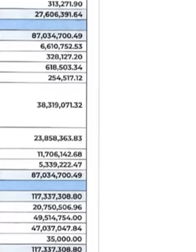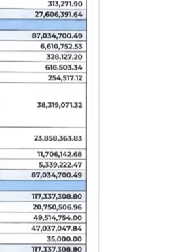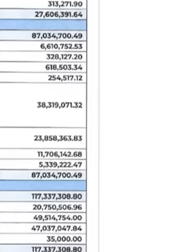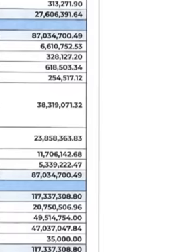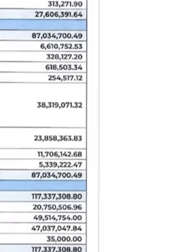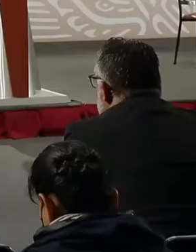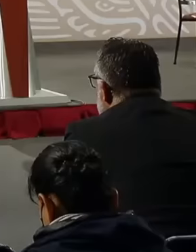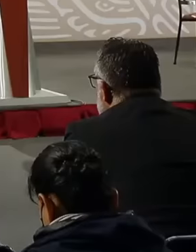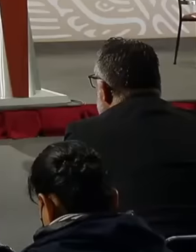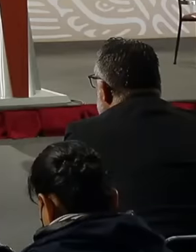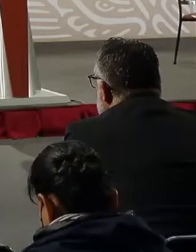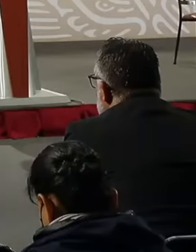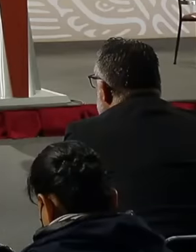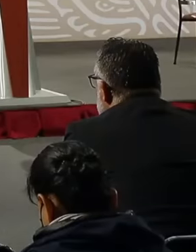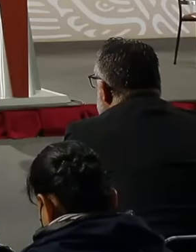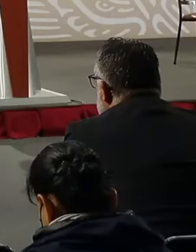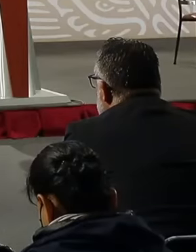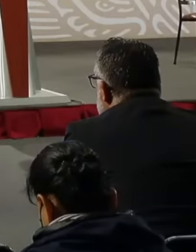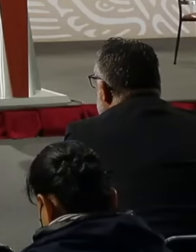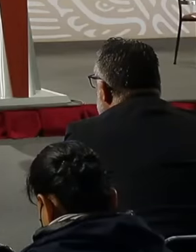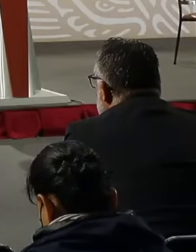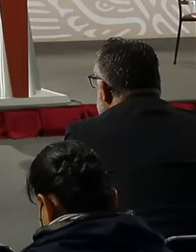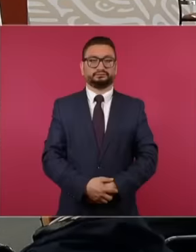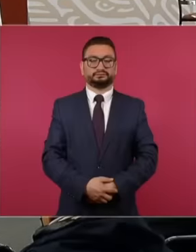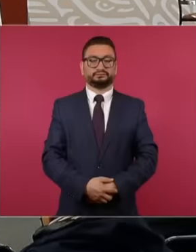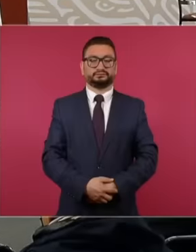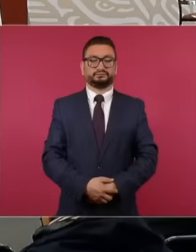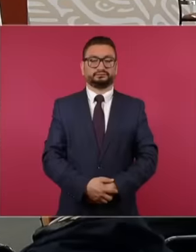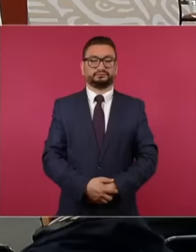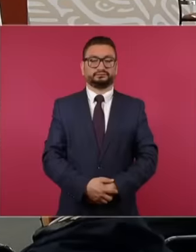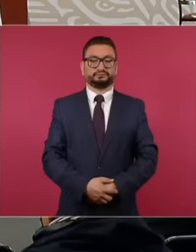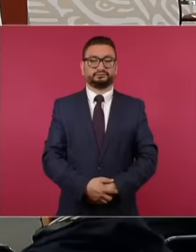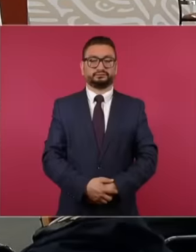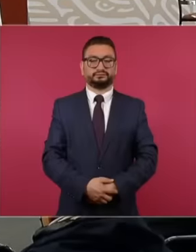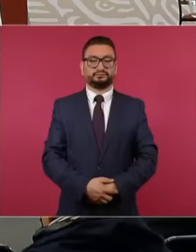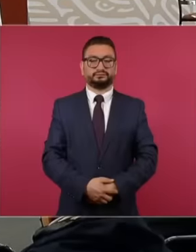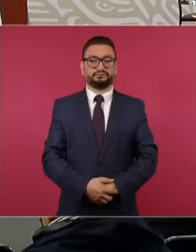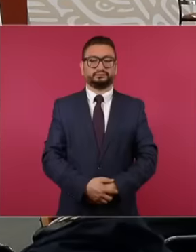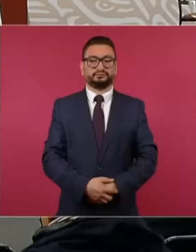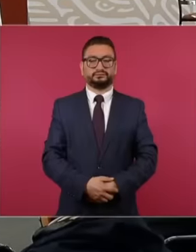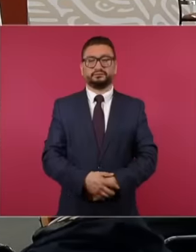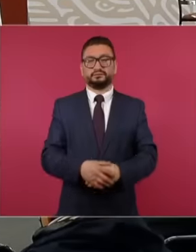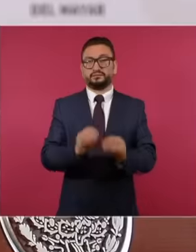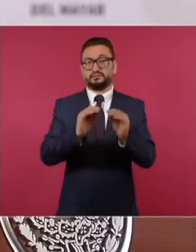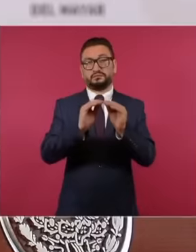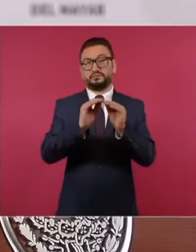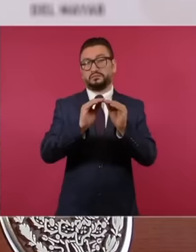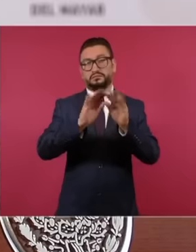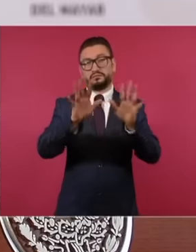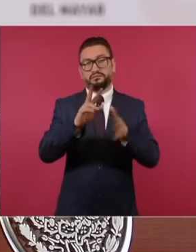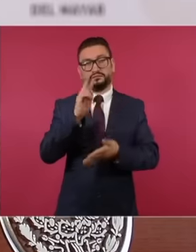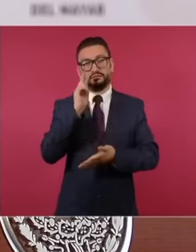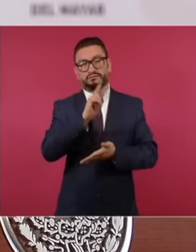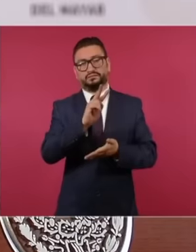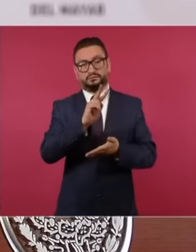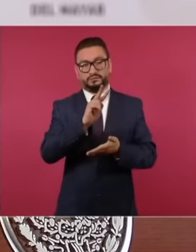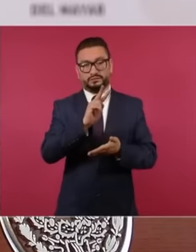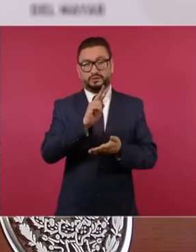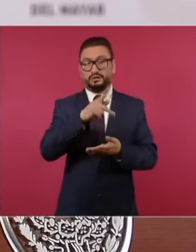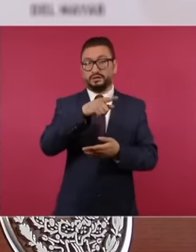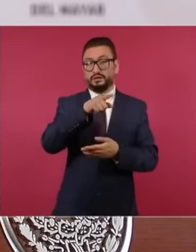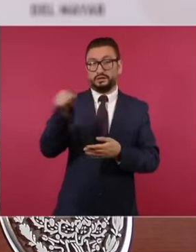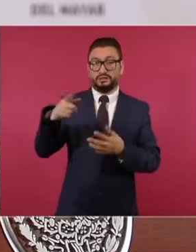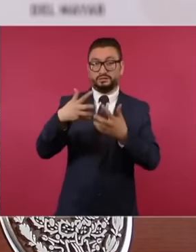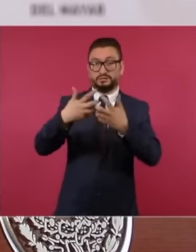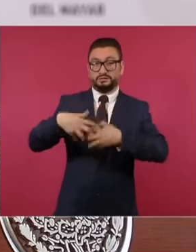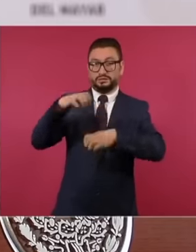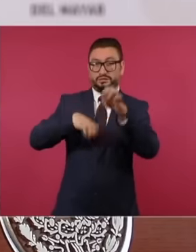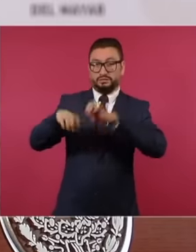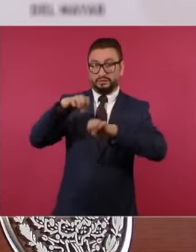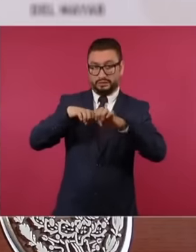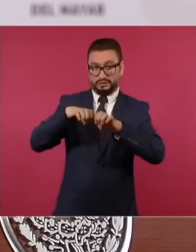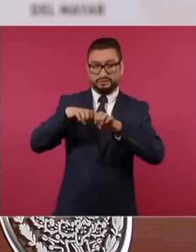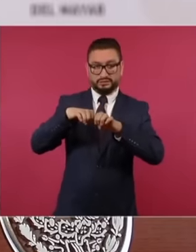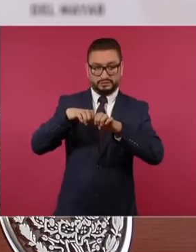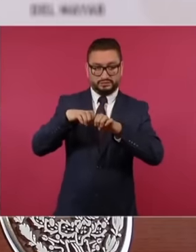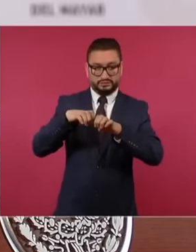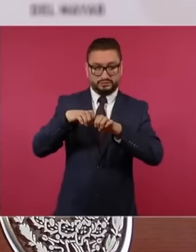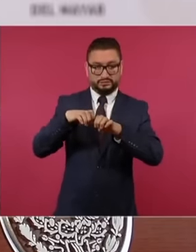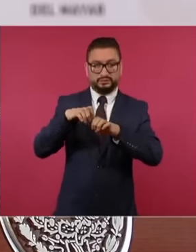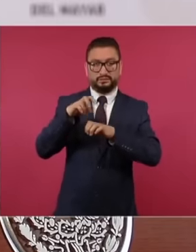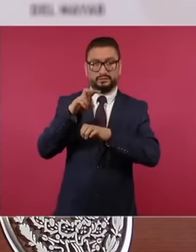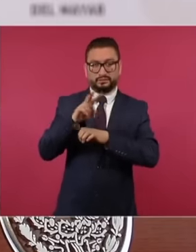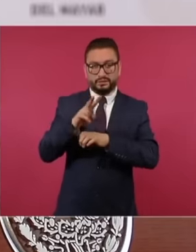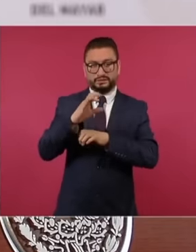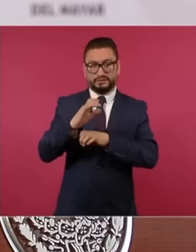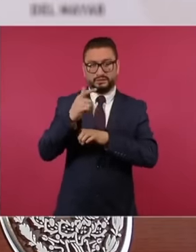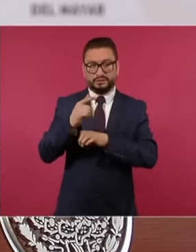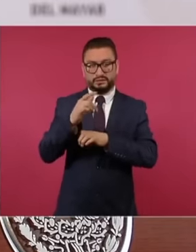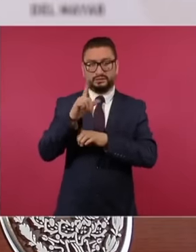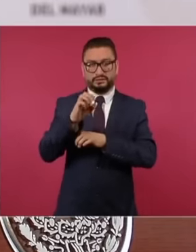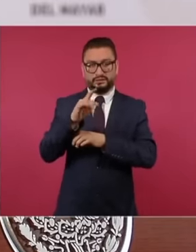inventing. It simply has some instrumental companies, which is bcg Limited consulting and